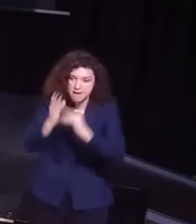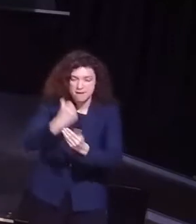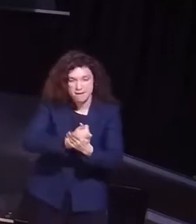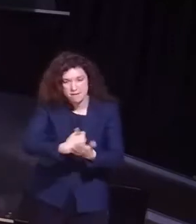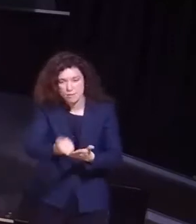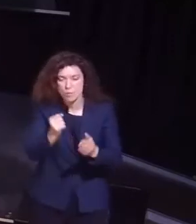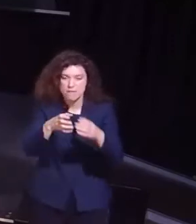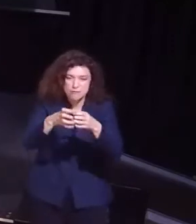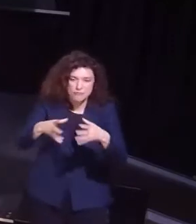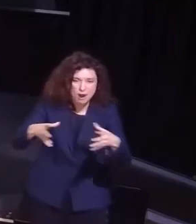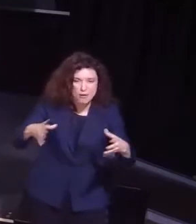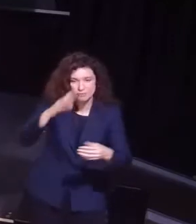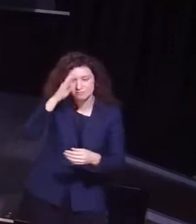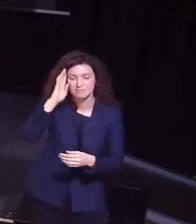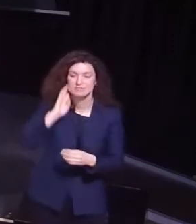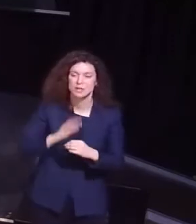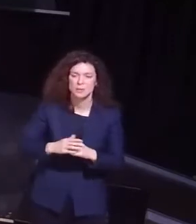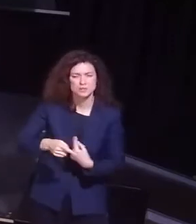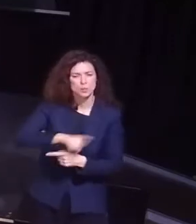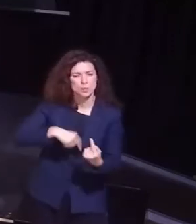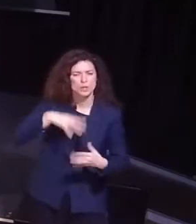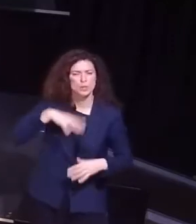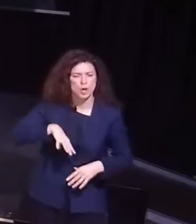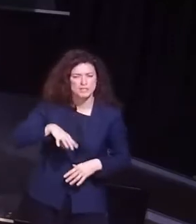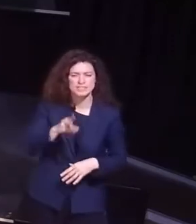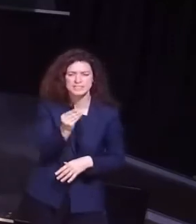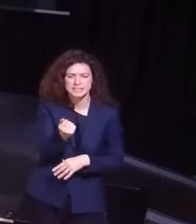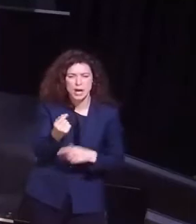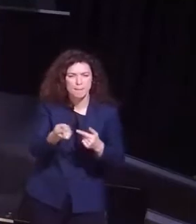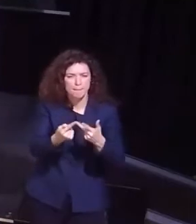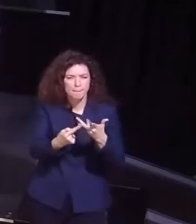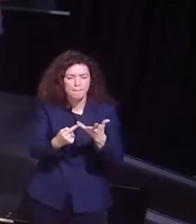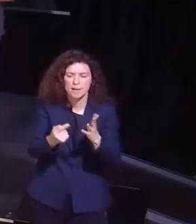Uhm, we do want to share some of those learnings with you all today.